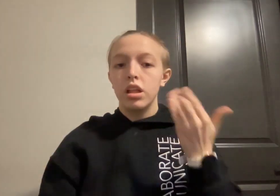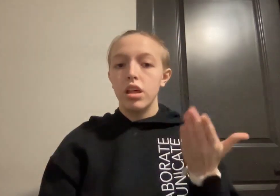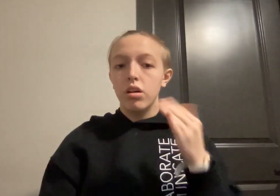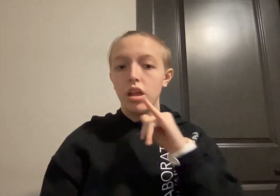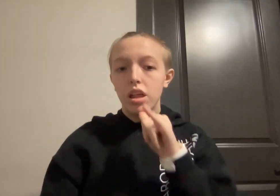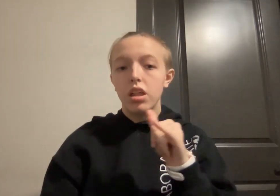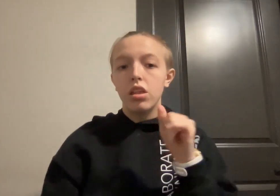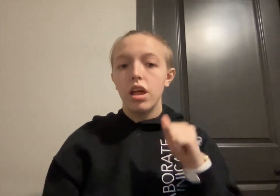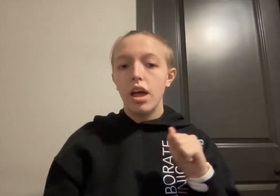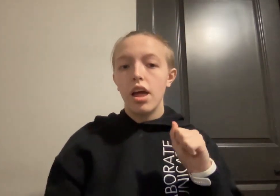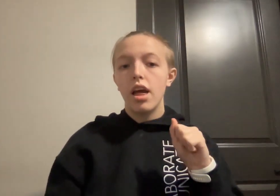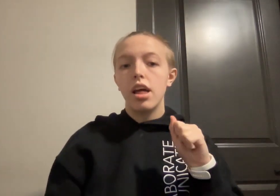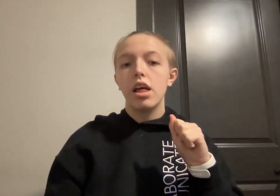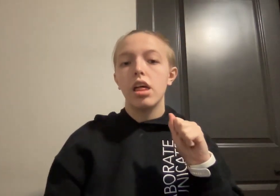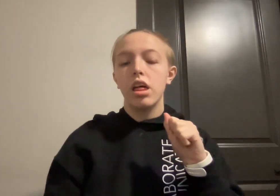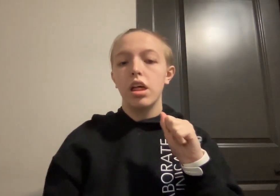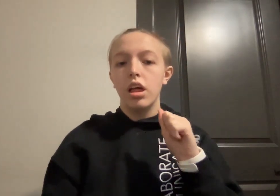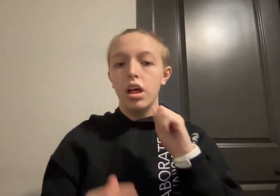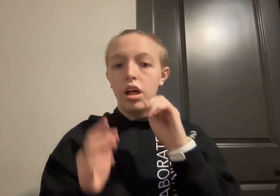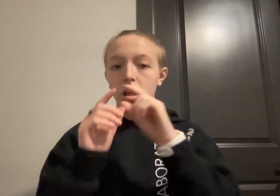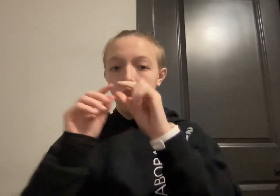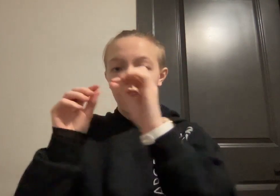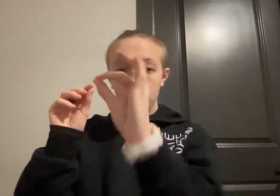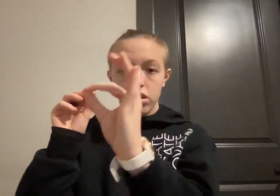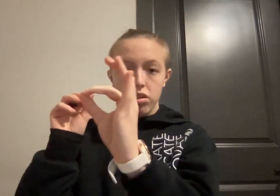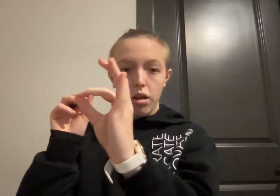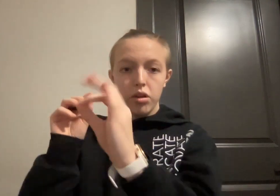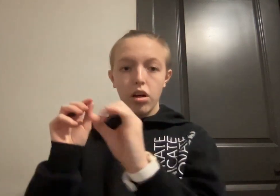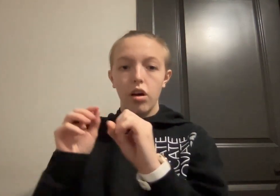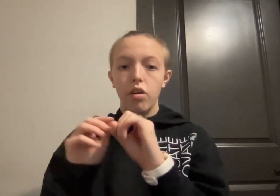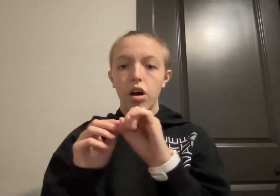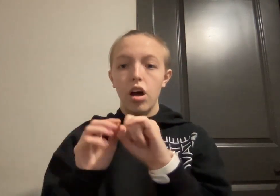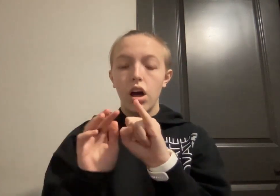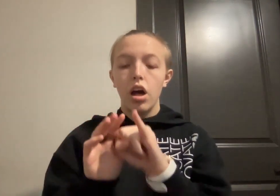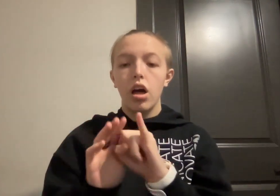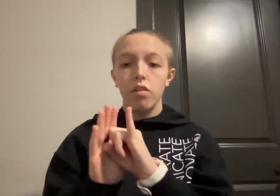there is a concept of identity